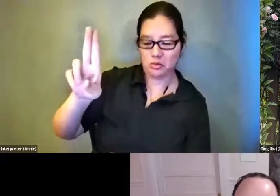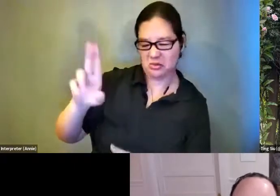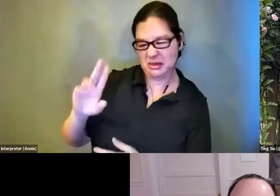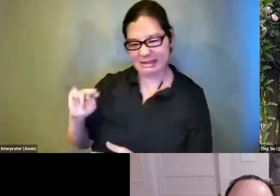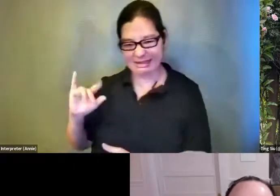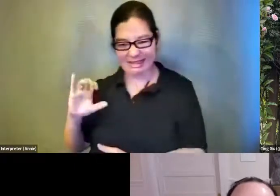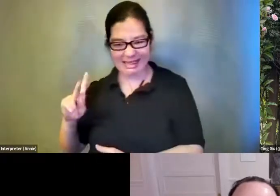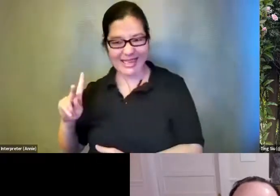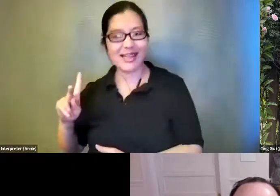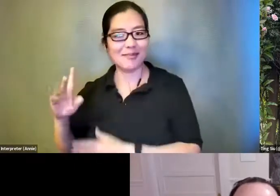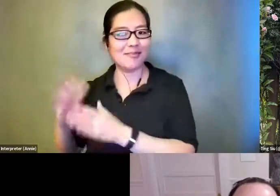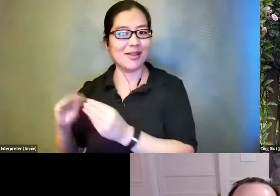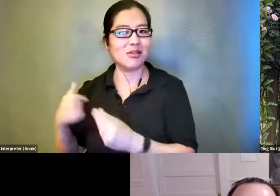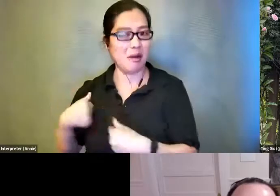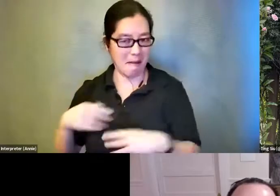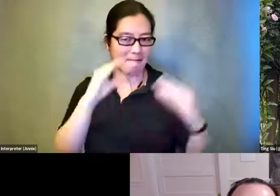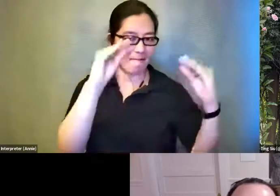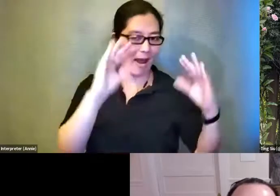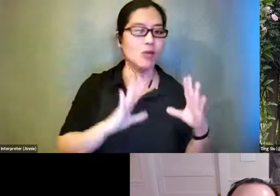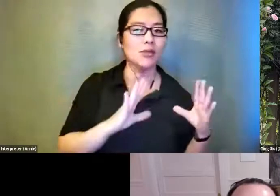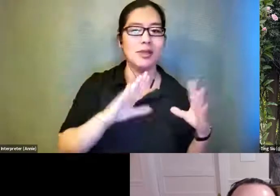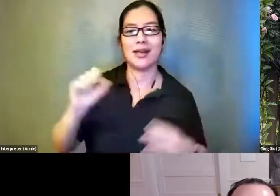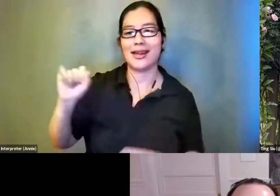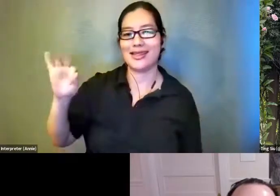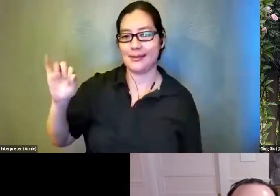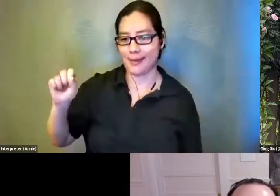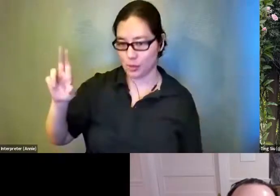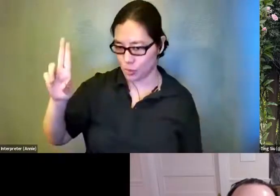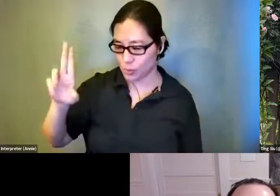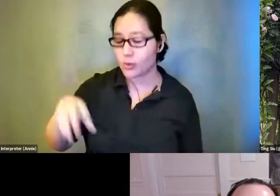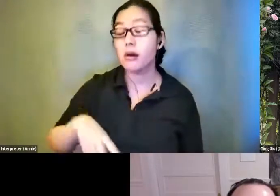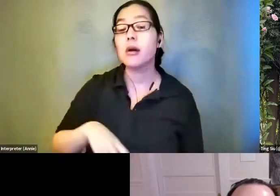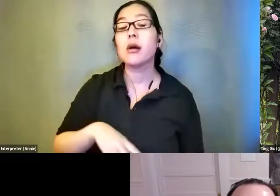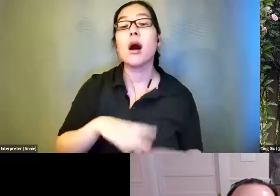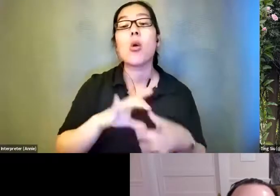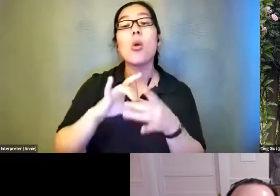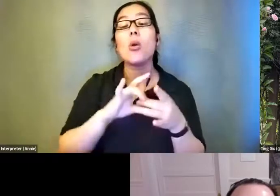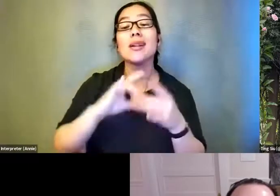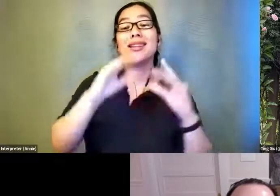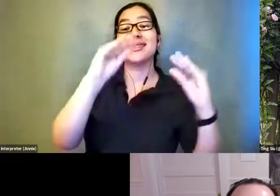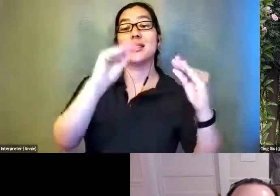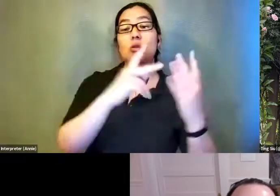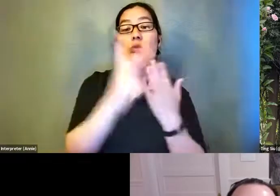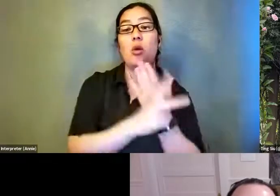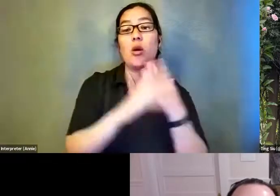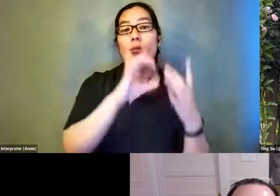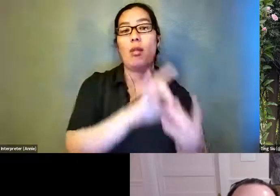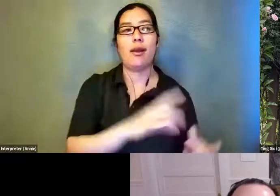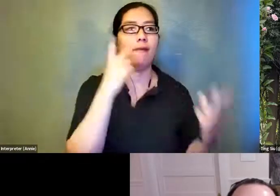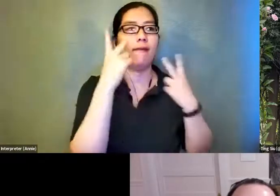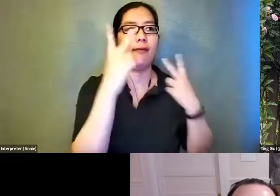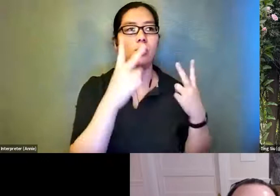faculty at San Francisco State. I coordinate the teaching program in Visual Impairments which is a fancy